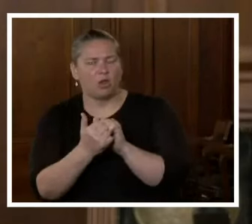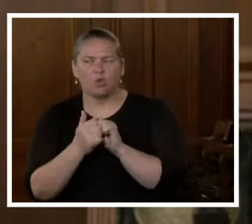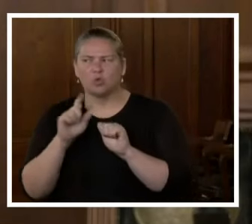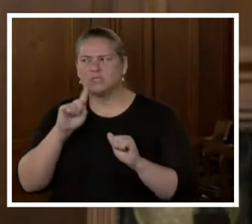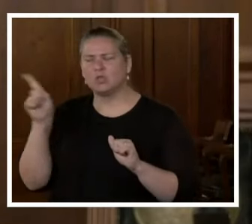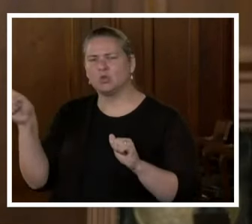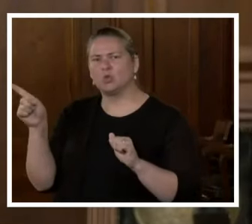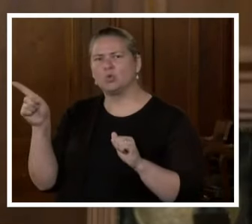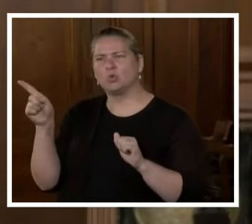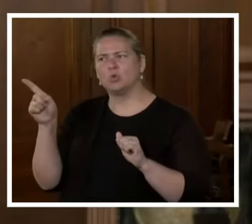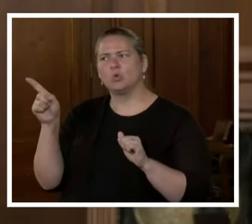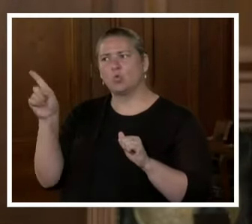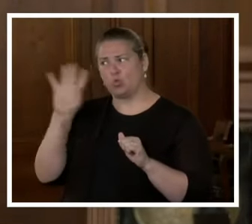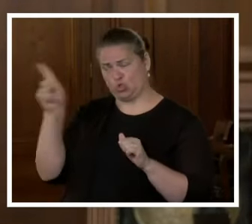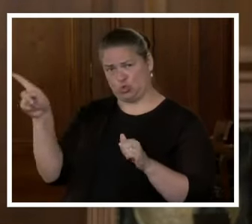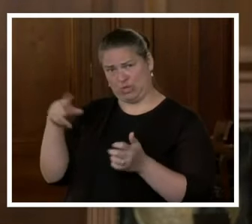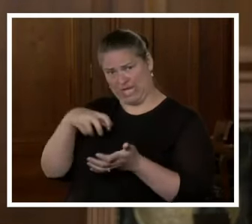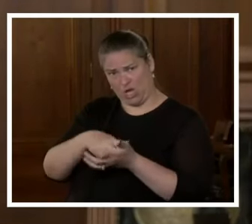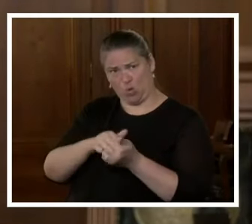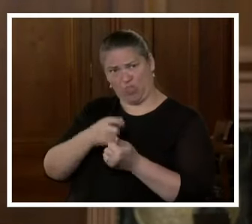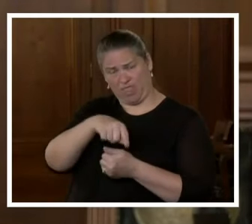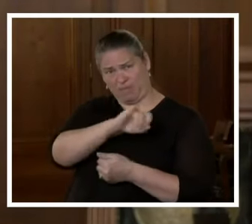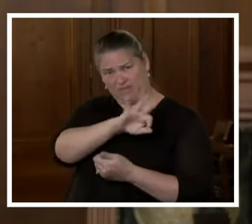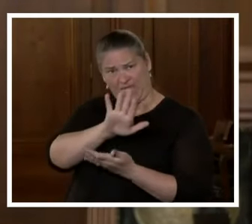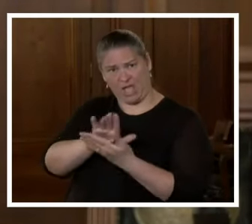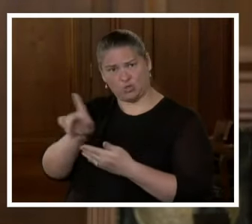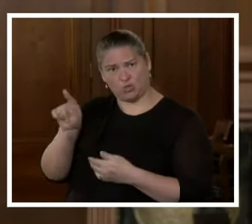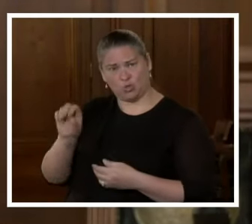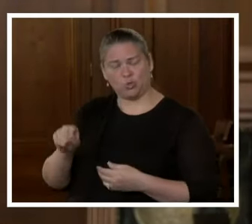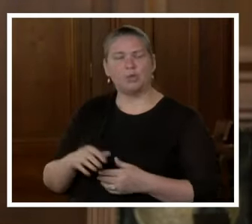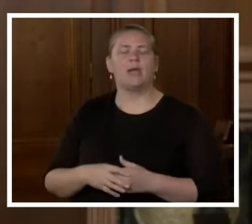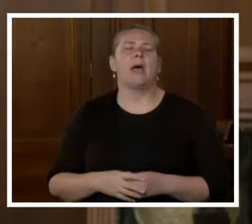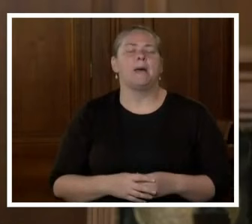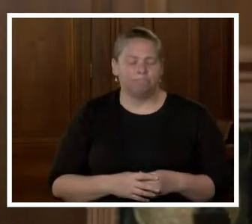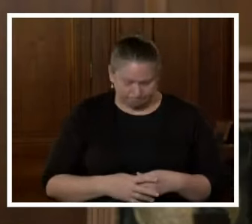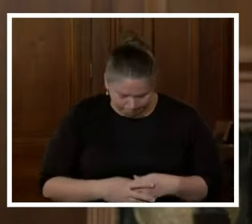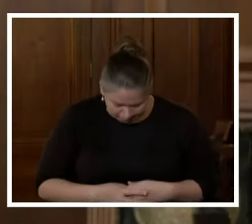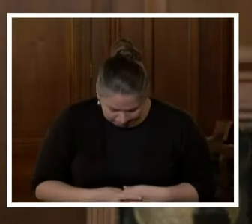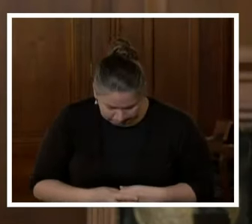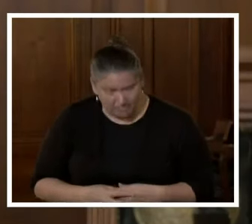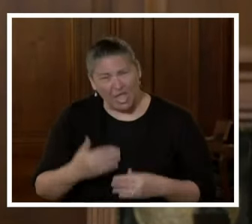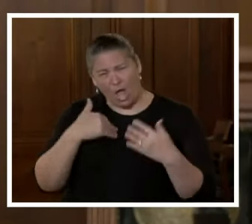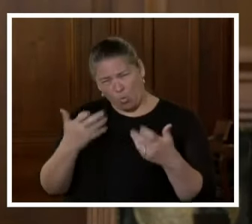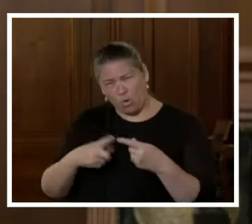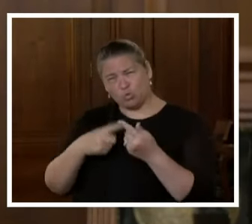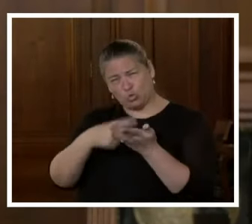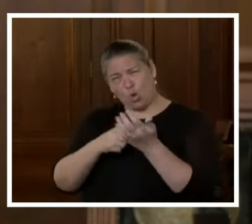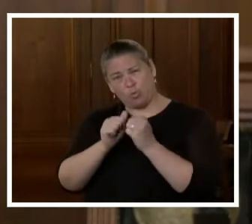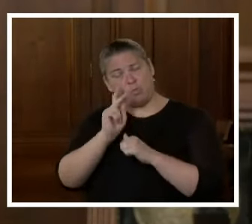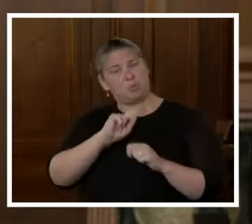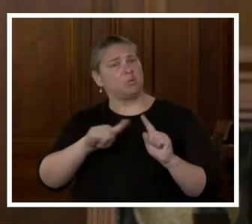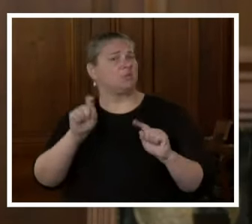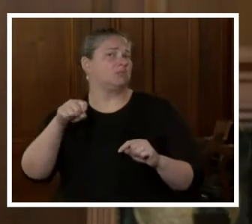WE NEED IT. WE NEED THAT TYPE OF TRAINING IN AS MANY PLACES AS WE CAN POSSIBLY GET IT.